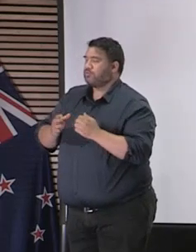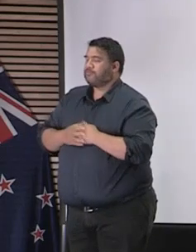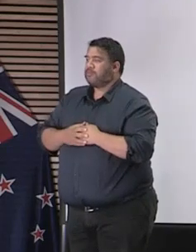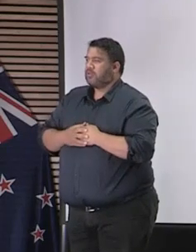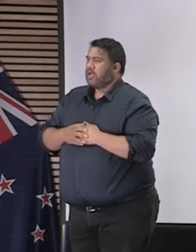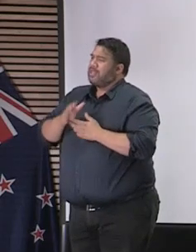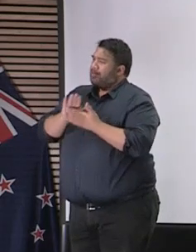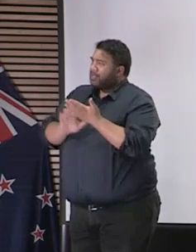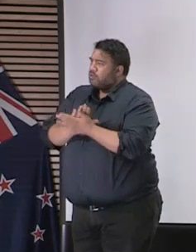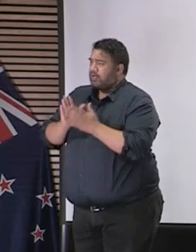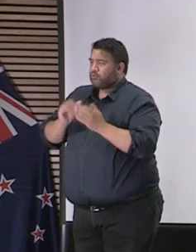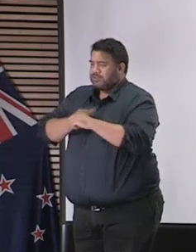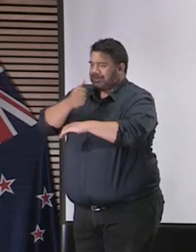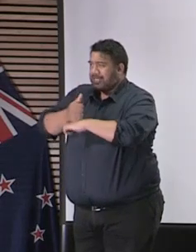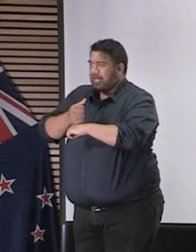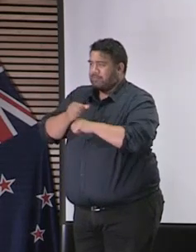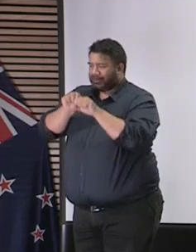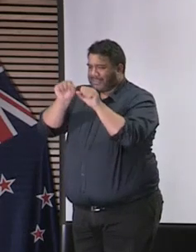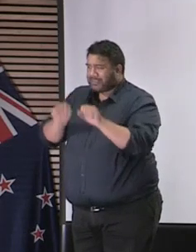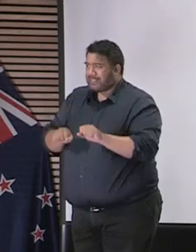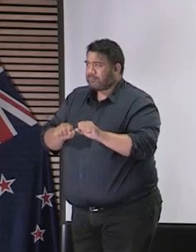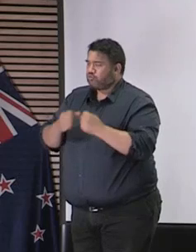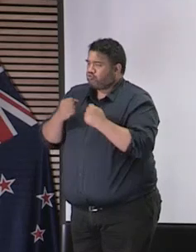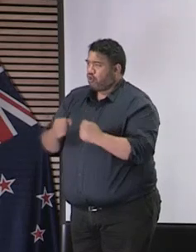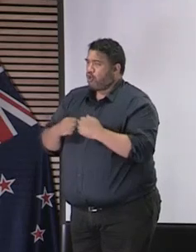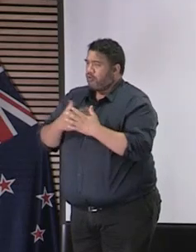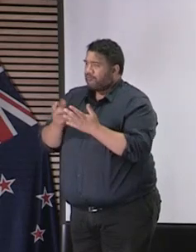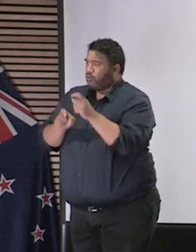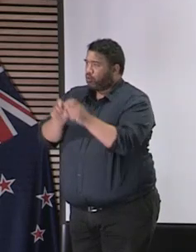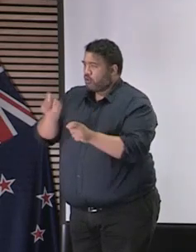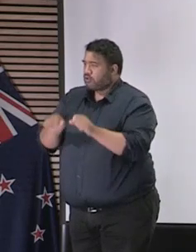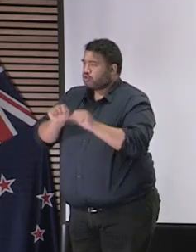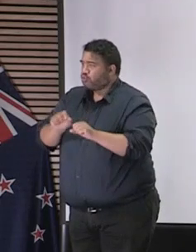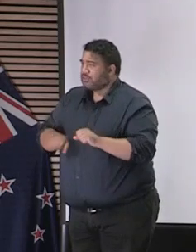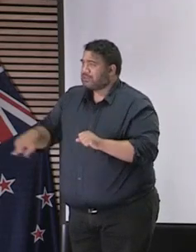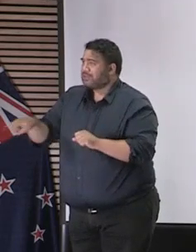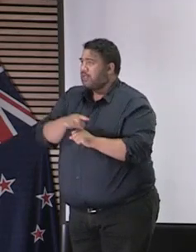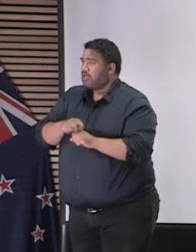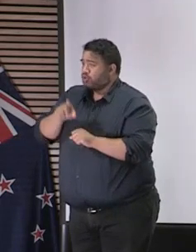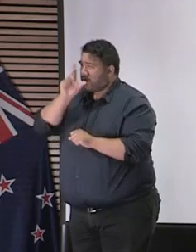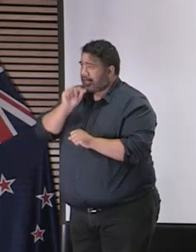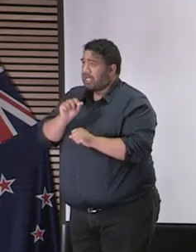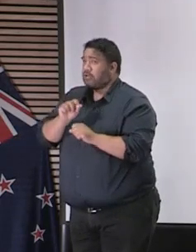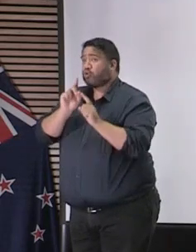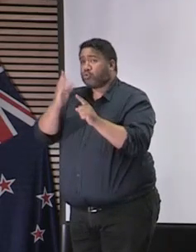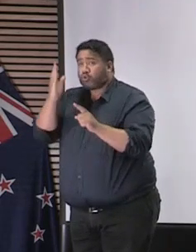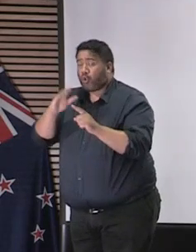means in education we will be developing robust distance